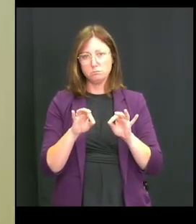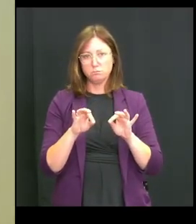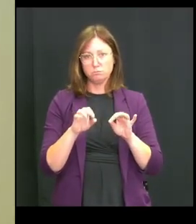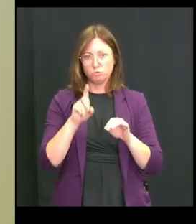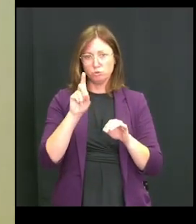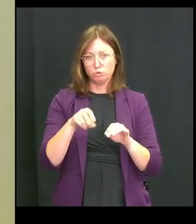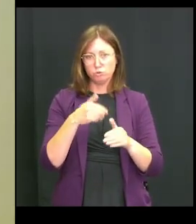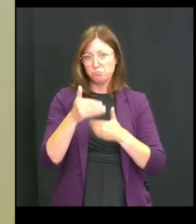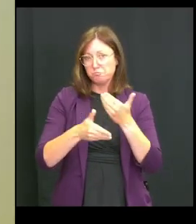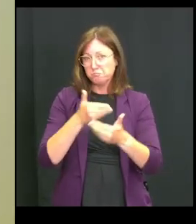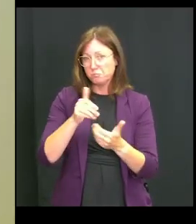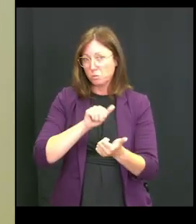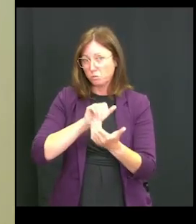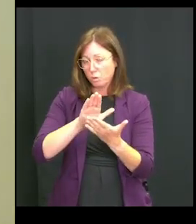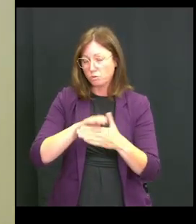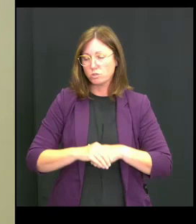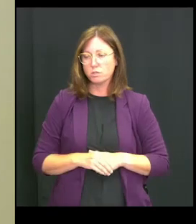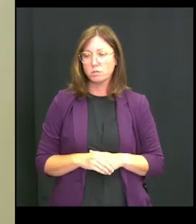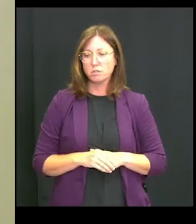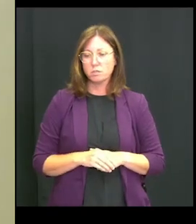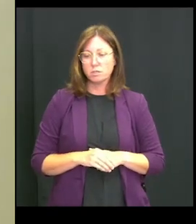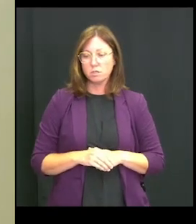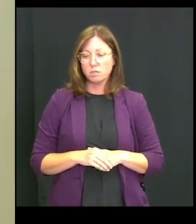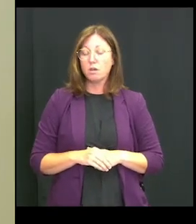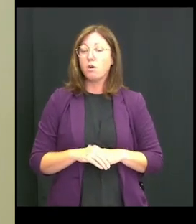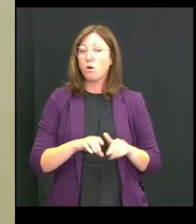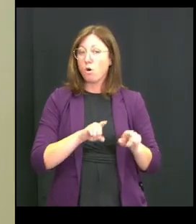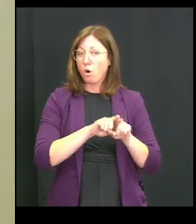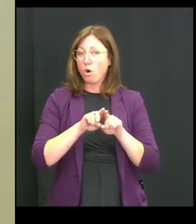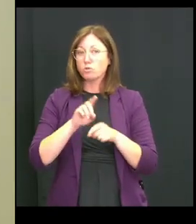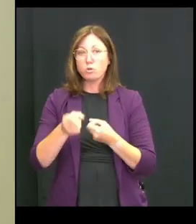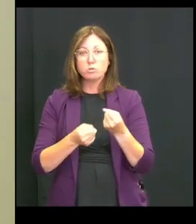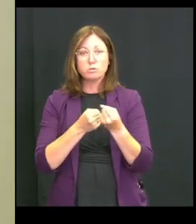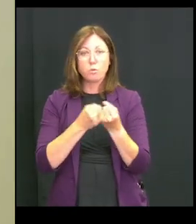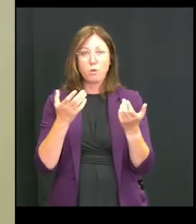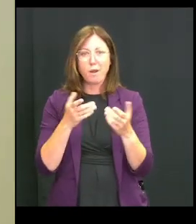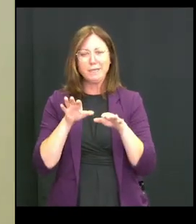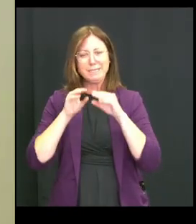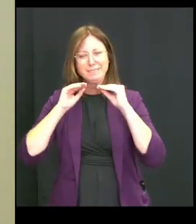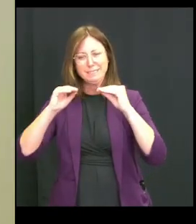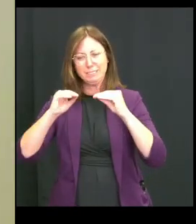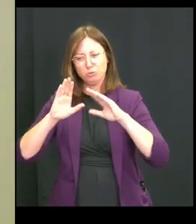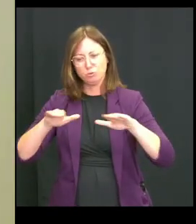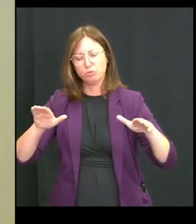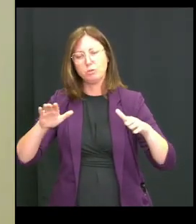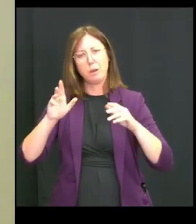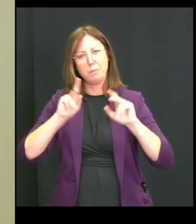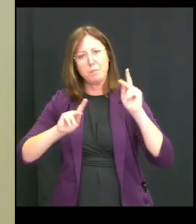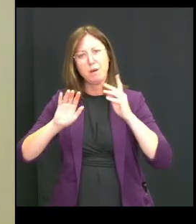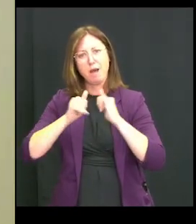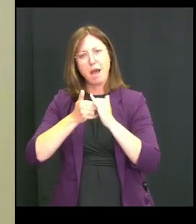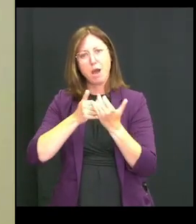And then I think that would be complimentary with media literacy. I know that there are multiple NGOs,